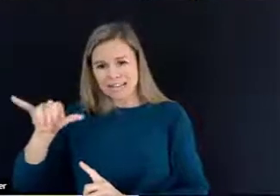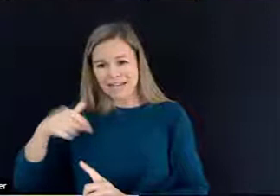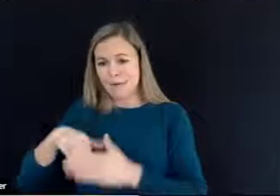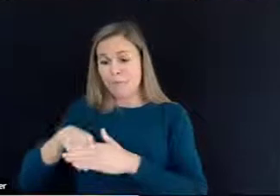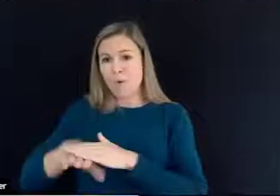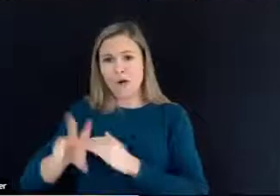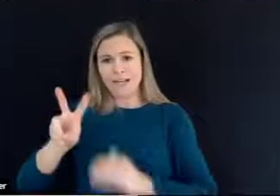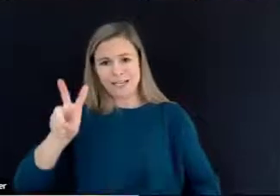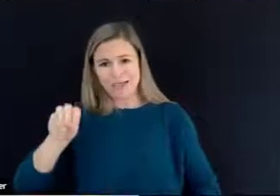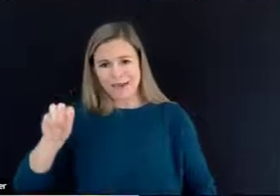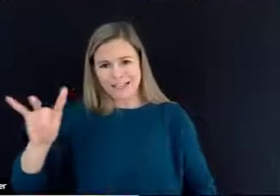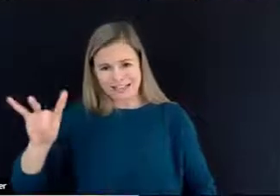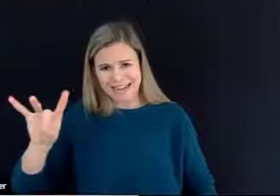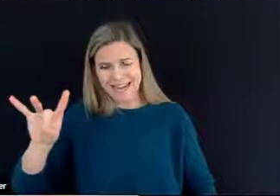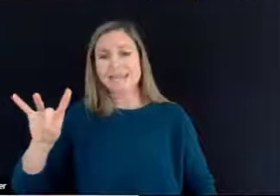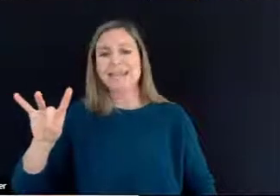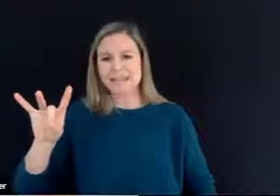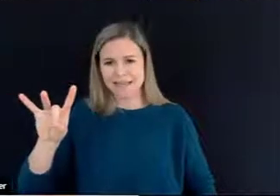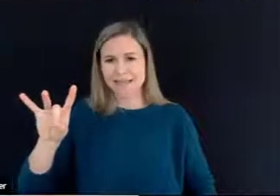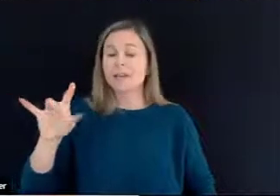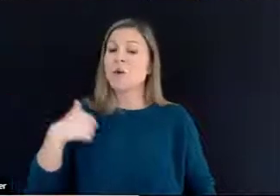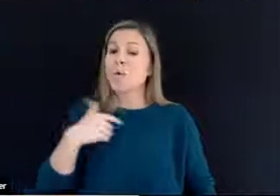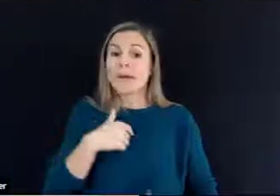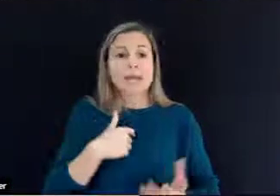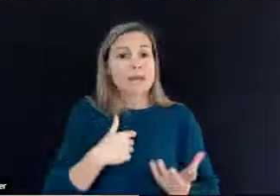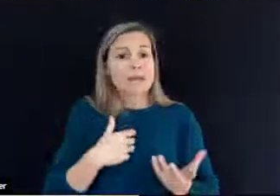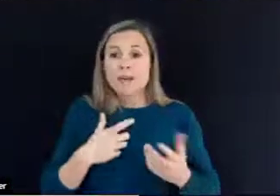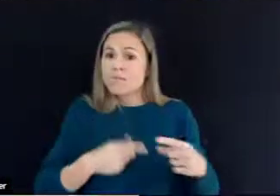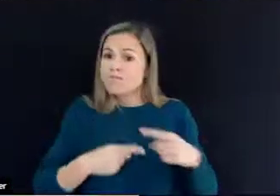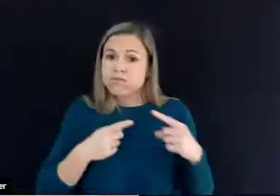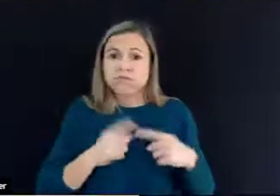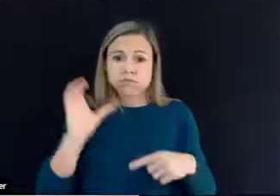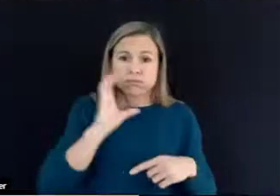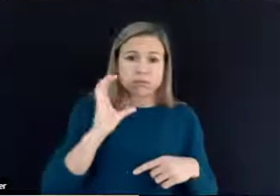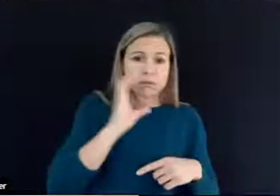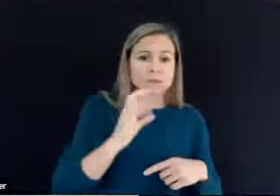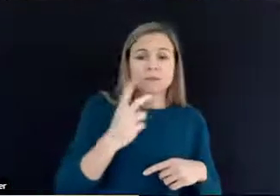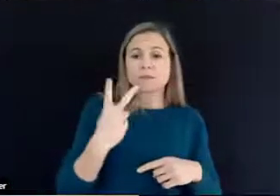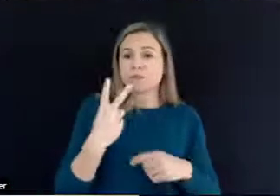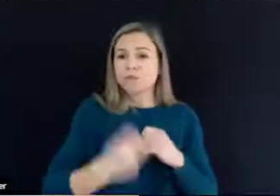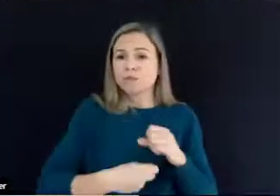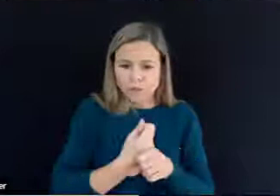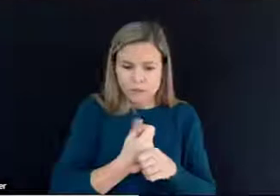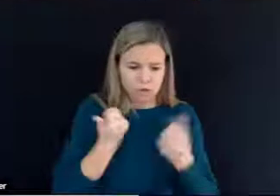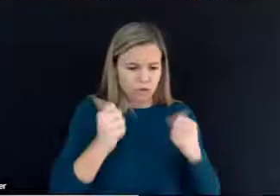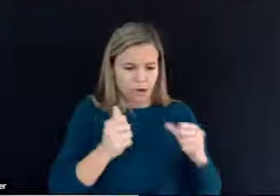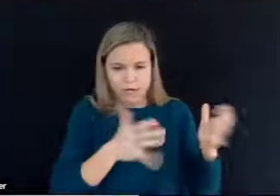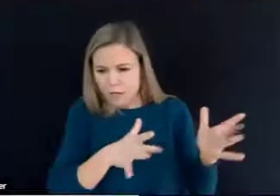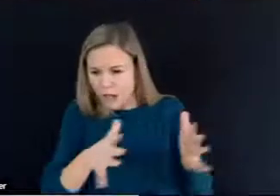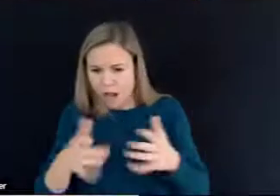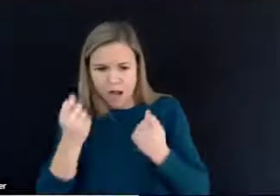and we searched for two years to try and understand what was going on with her.